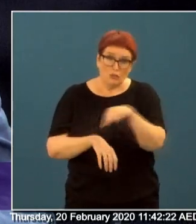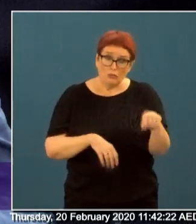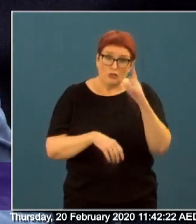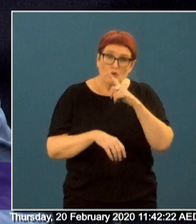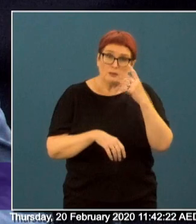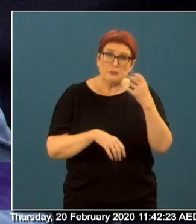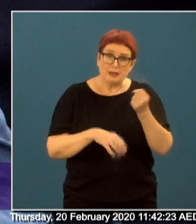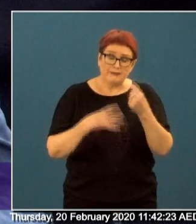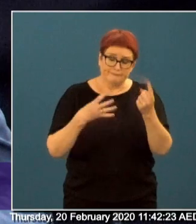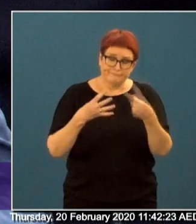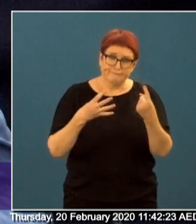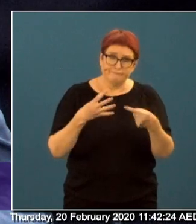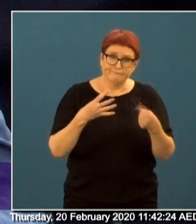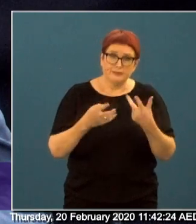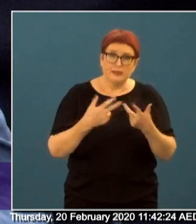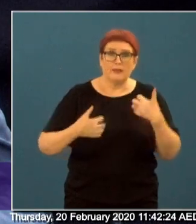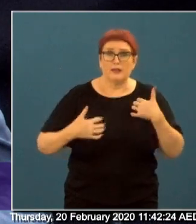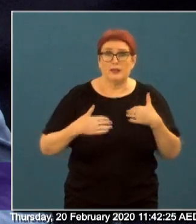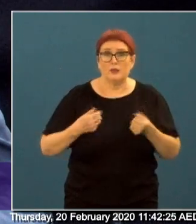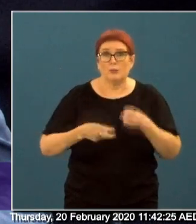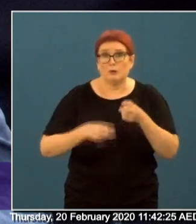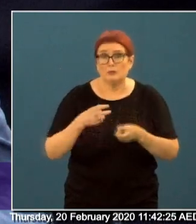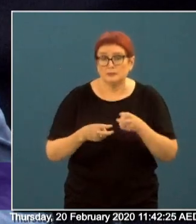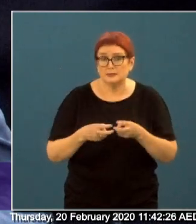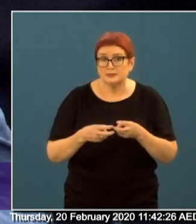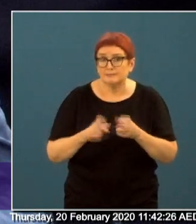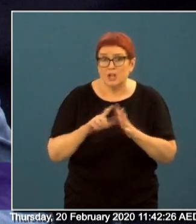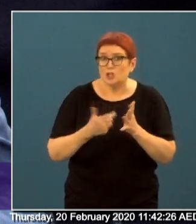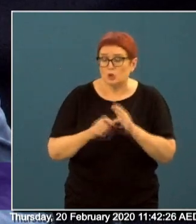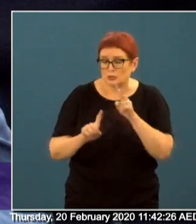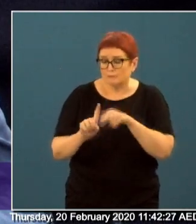health conditions are either not known or are poorly managed,